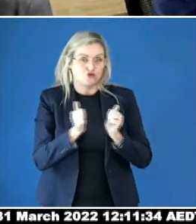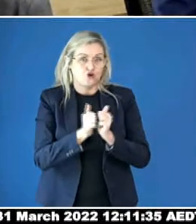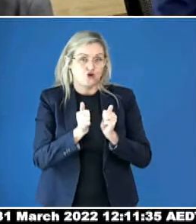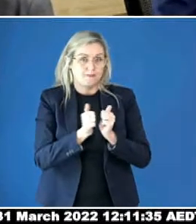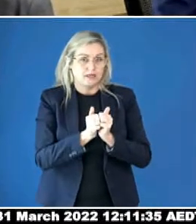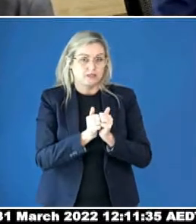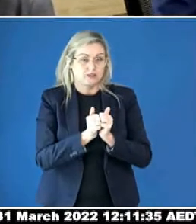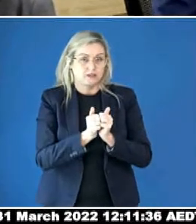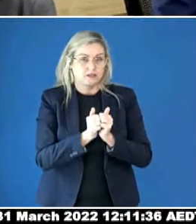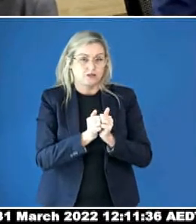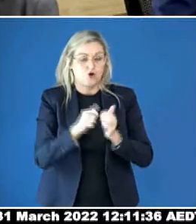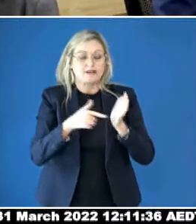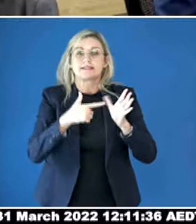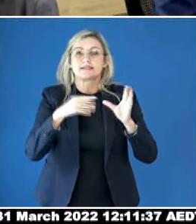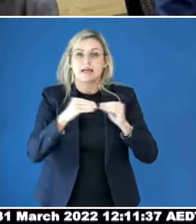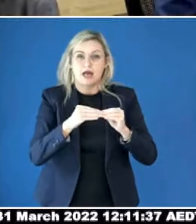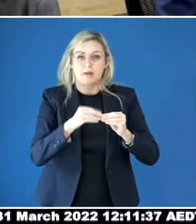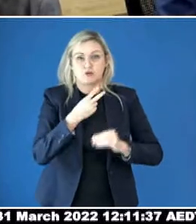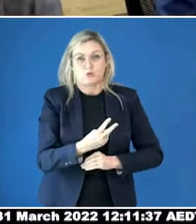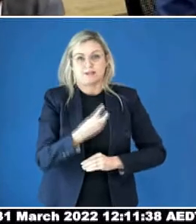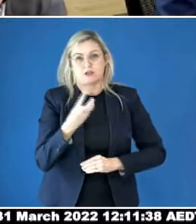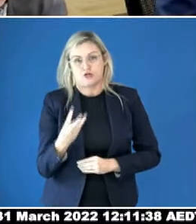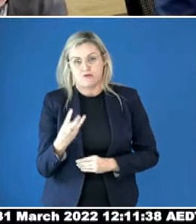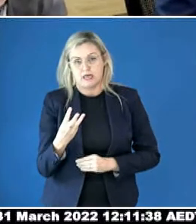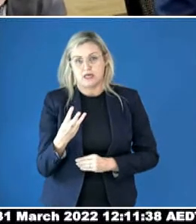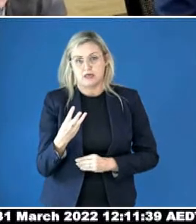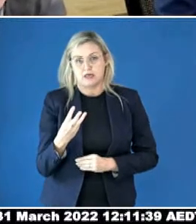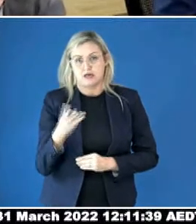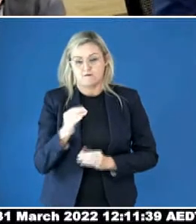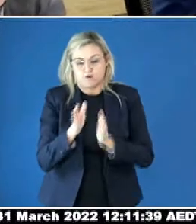document at tab 23 of the Tender Bundle.